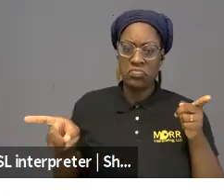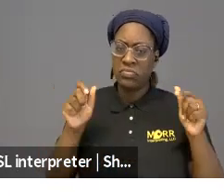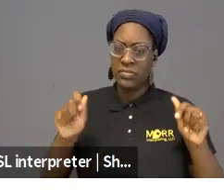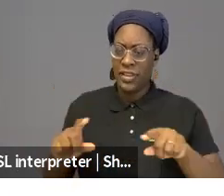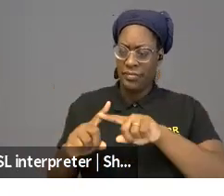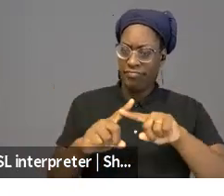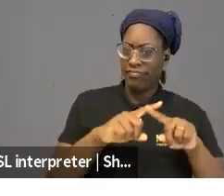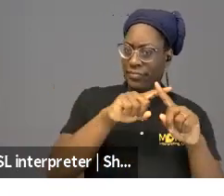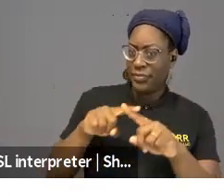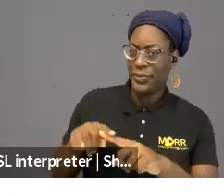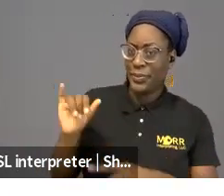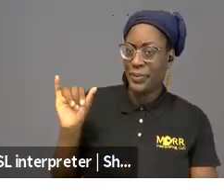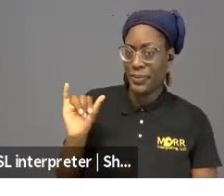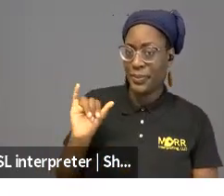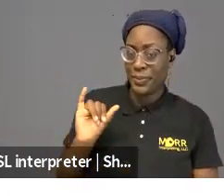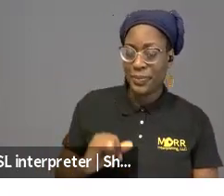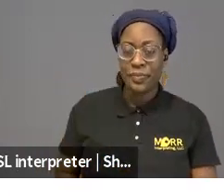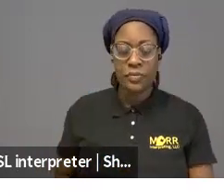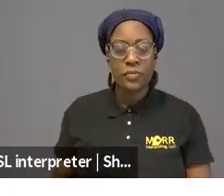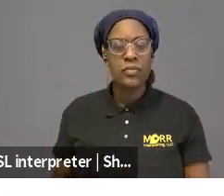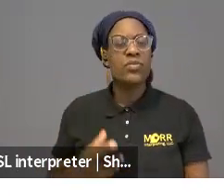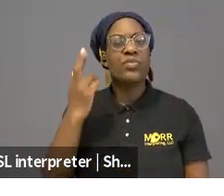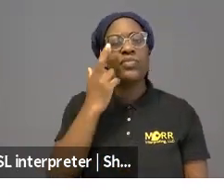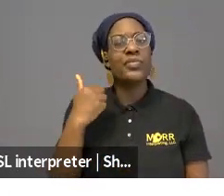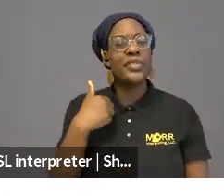aspect of interdependence because it can also vary so widely between institutions,